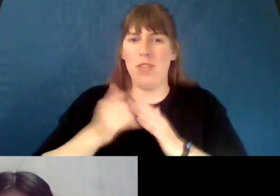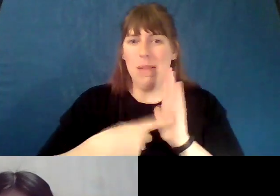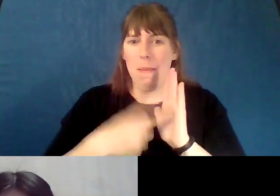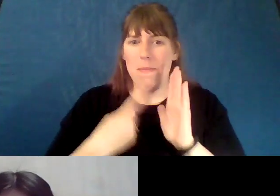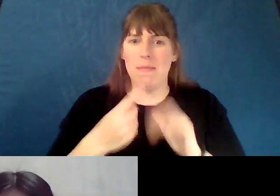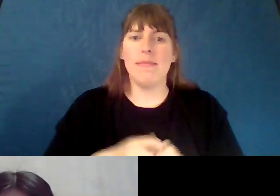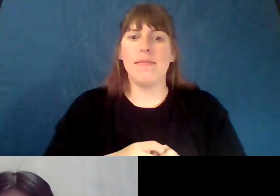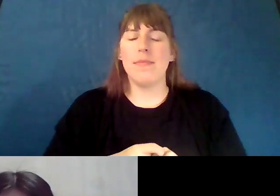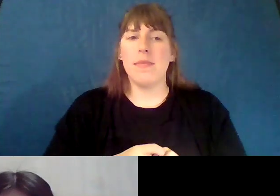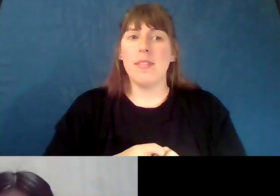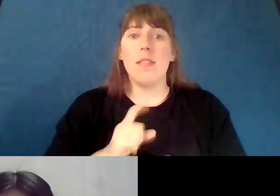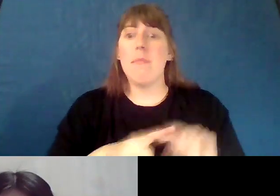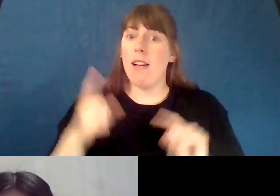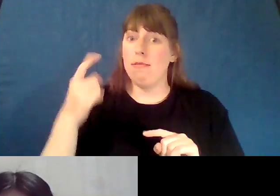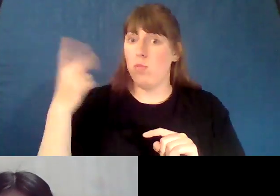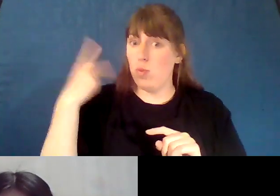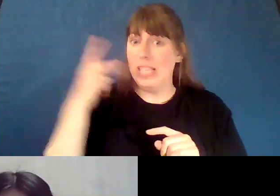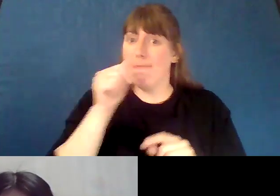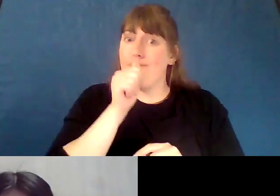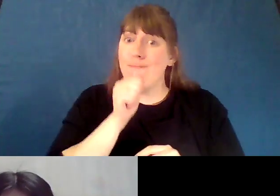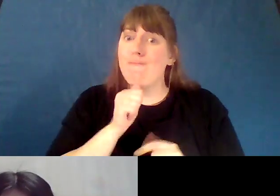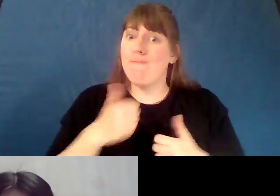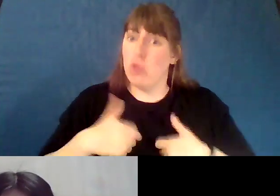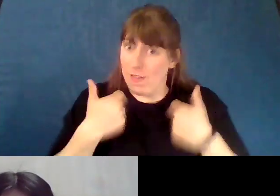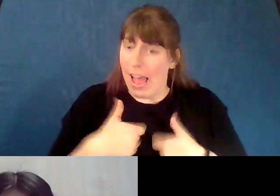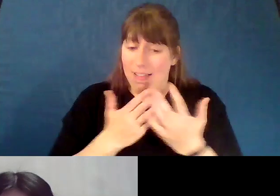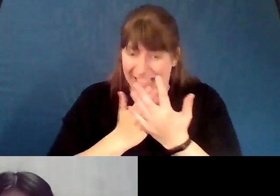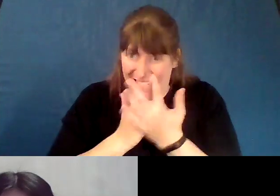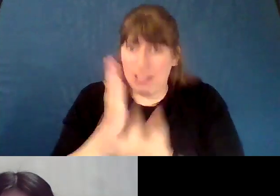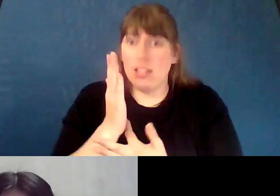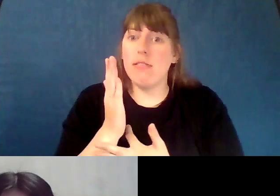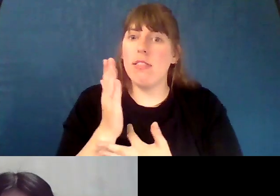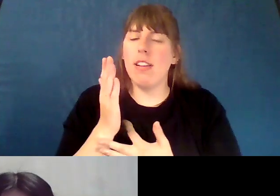survive it, and to be able to persevere through it, to have something to show.